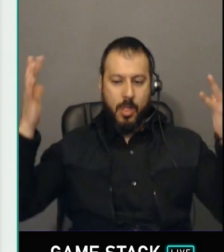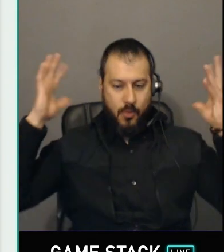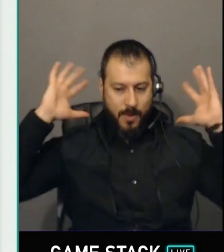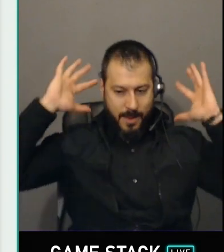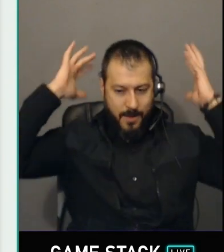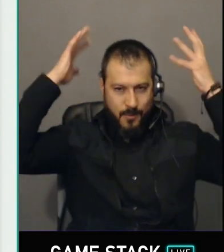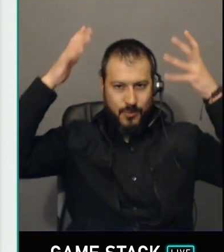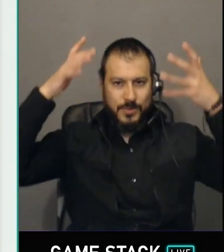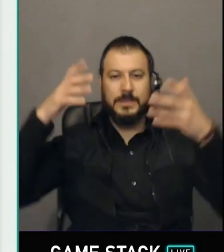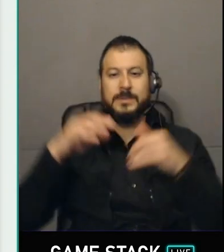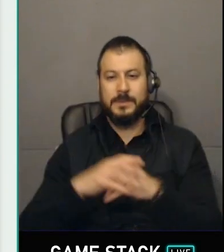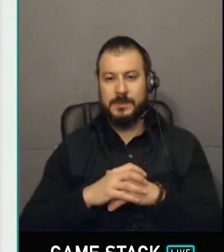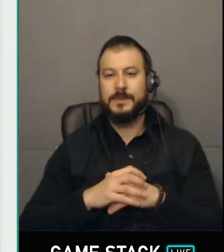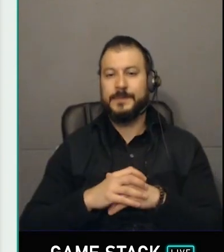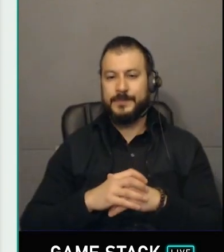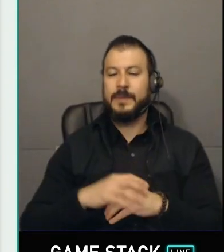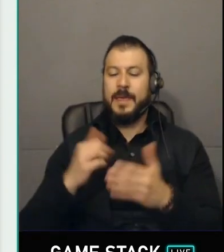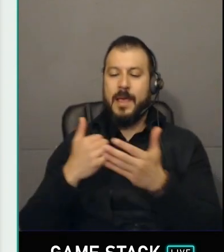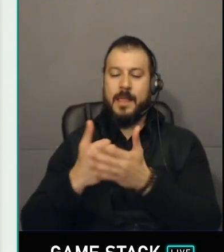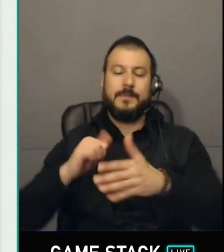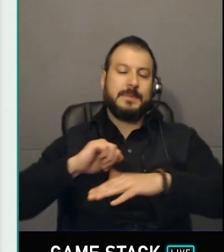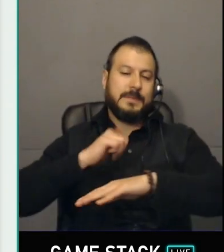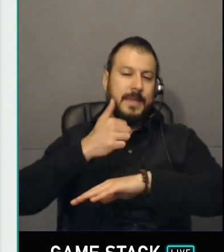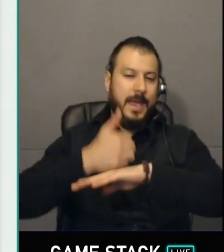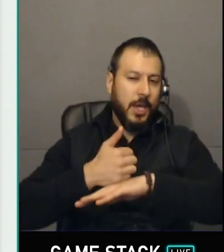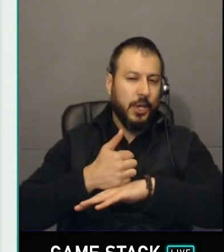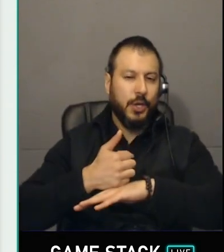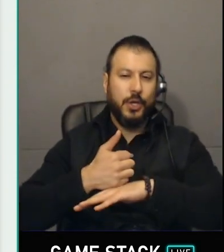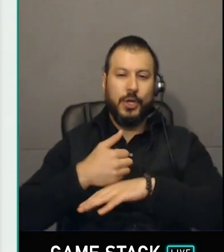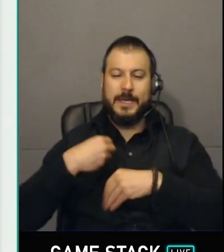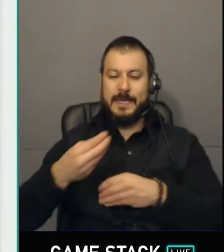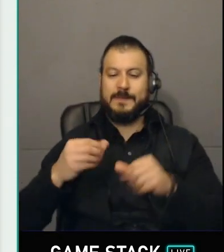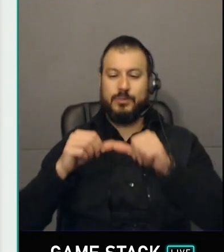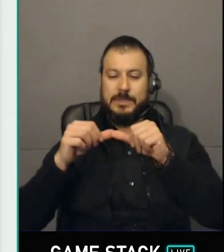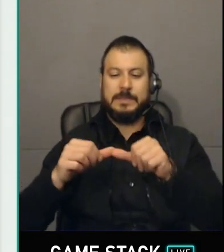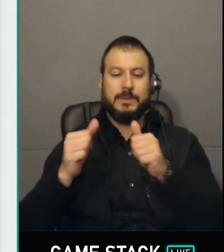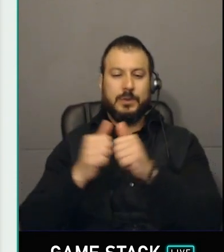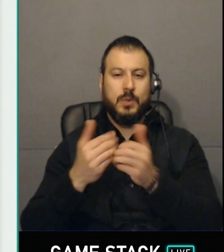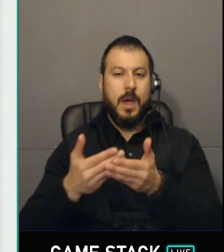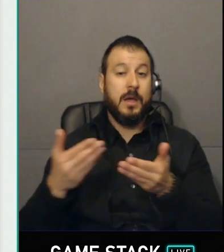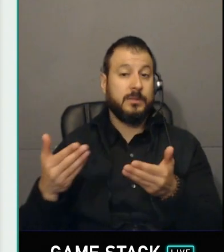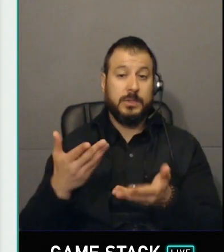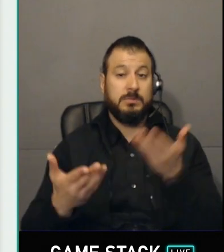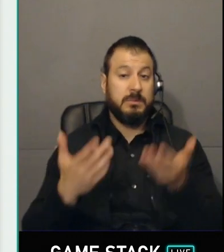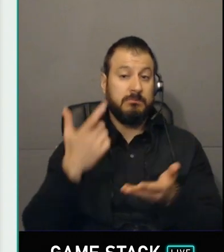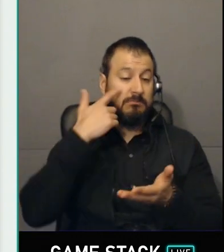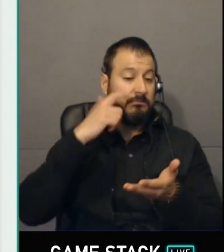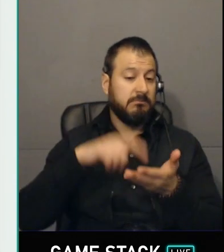It helps to anchor and give persistence to objects that you may not even see on the screen.